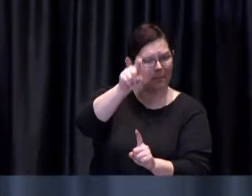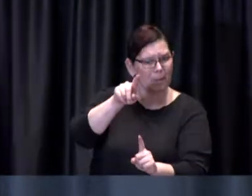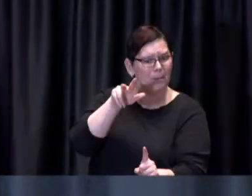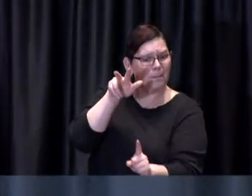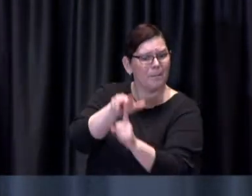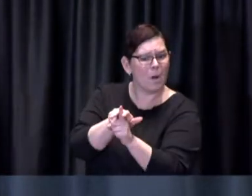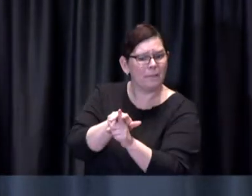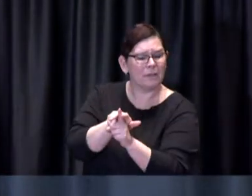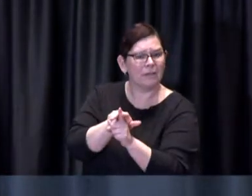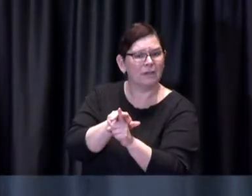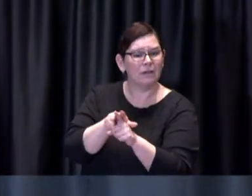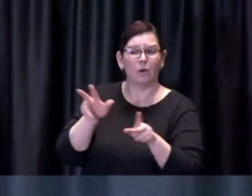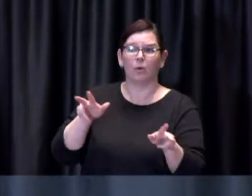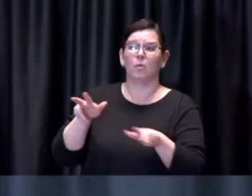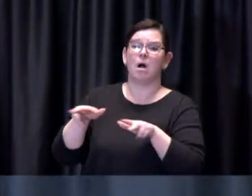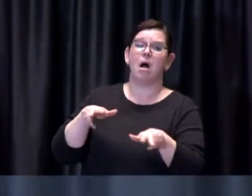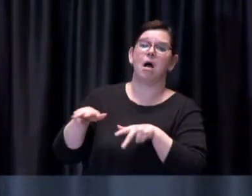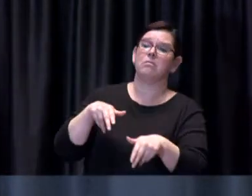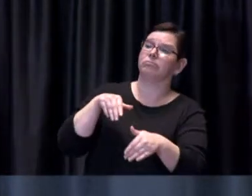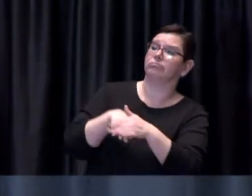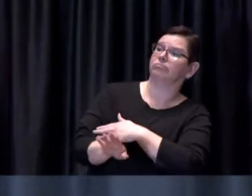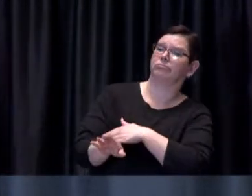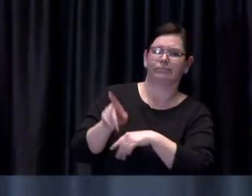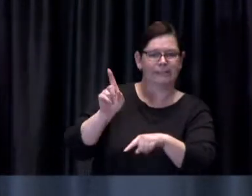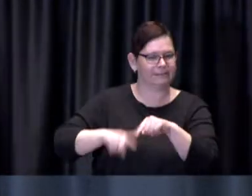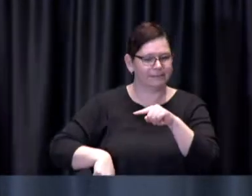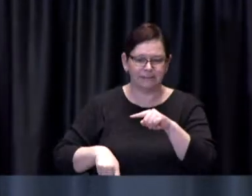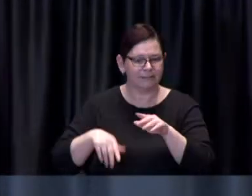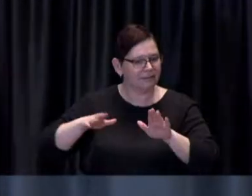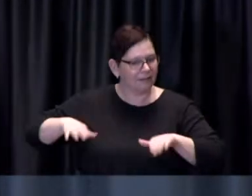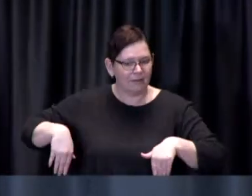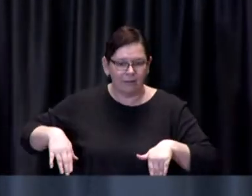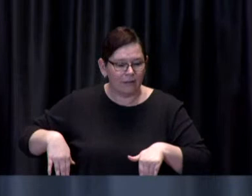Please do not contact 311 nor Toronto Public Health